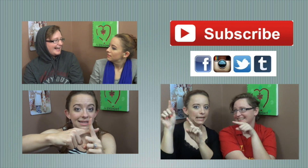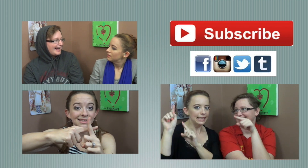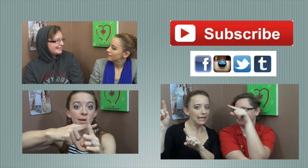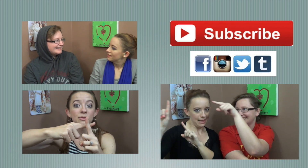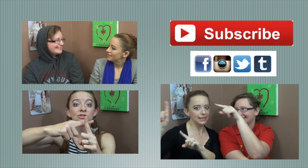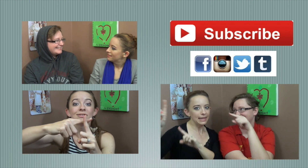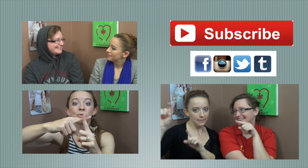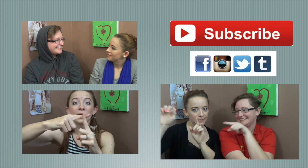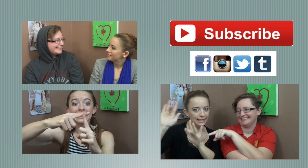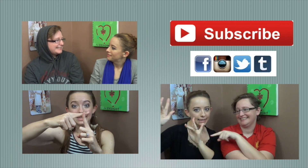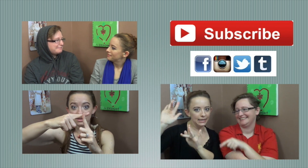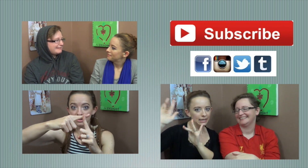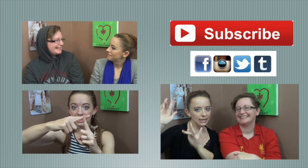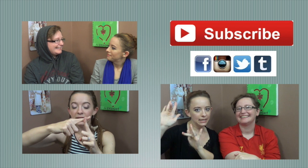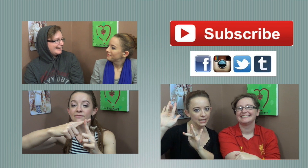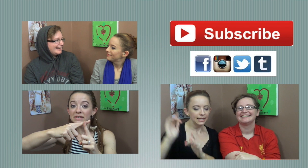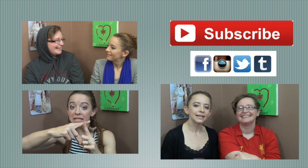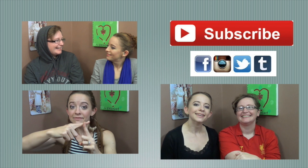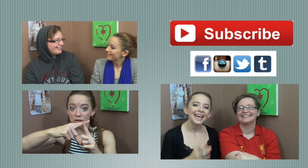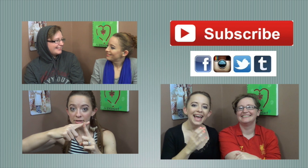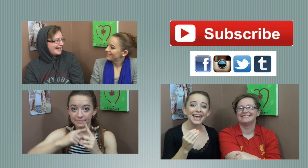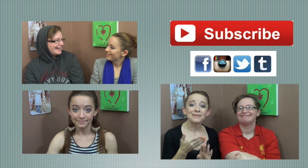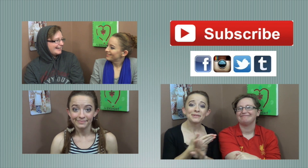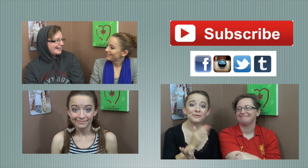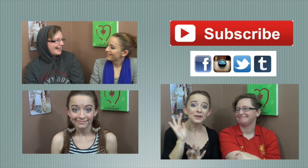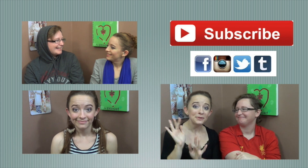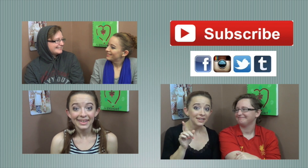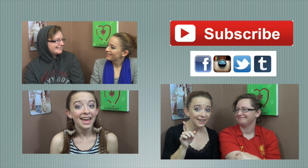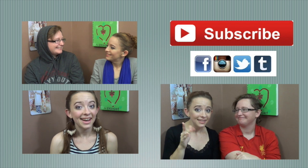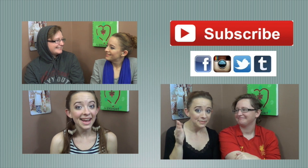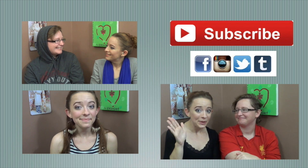Click on them! Click click click! Before you click on them,